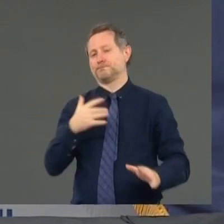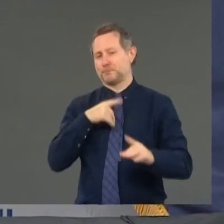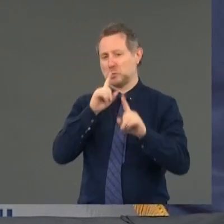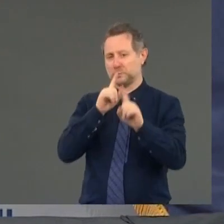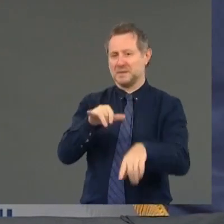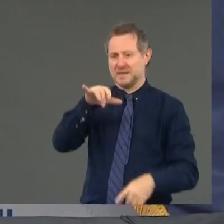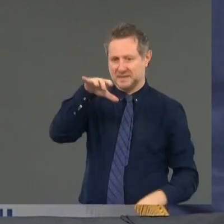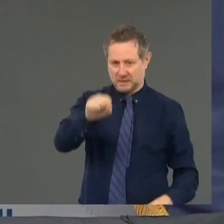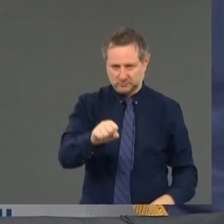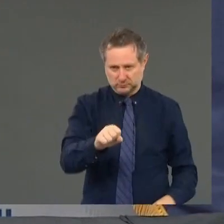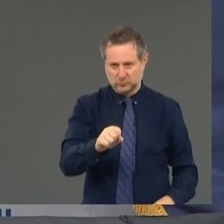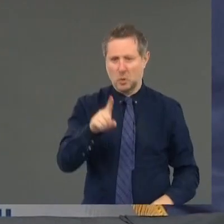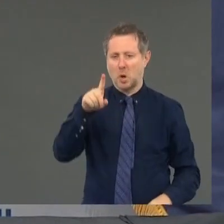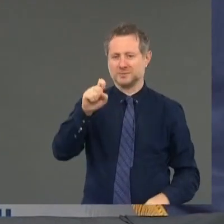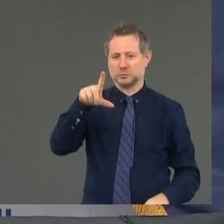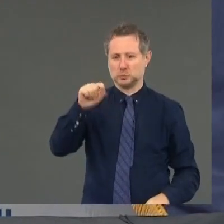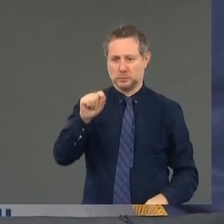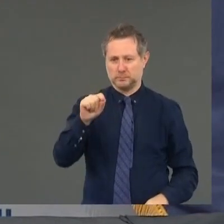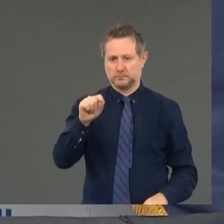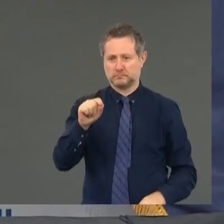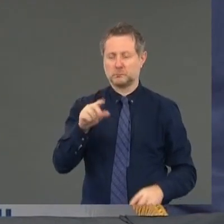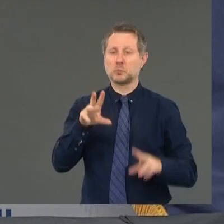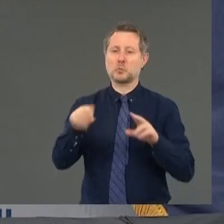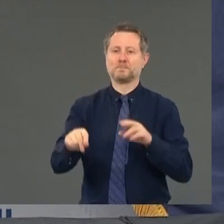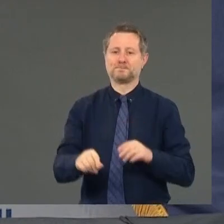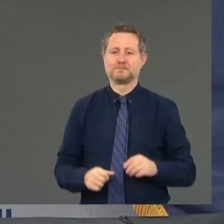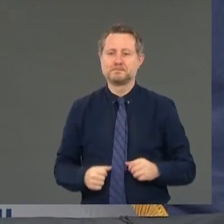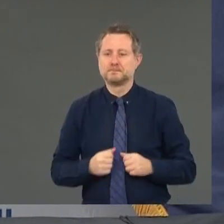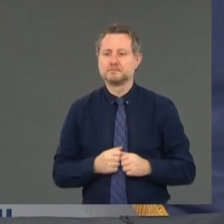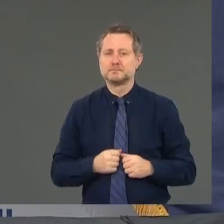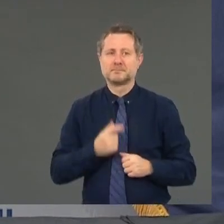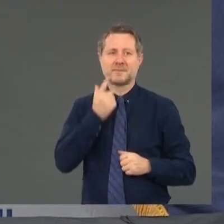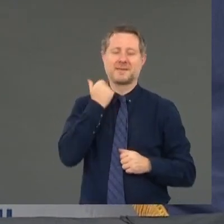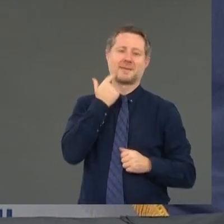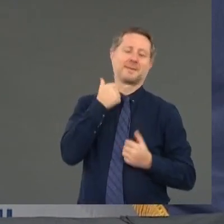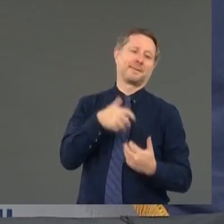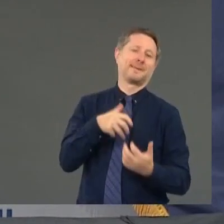DOWN BY ACCOUNT AND DO WE HAVE ANY IDEA HOW THESE CHILDREN WERE